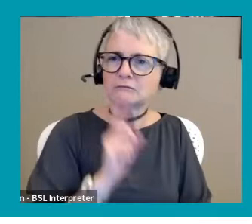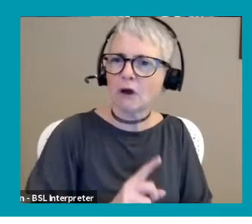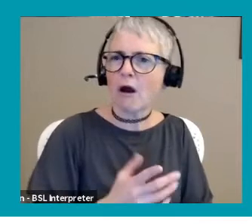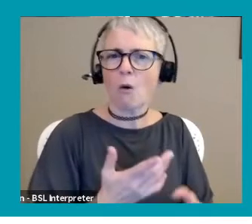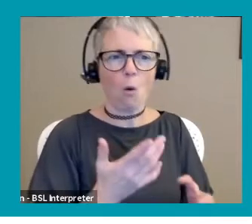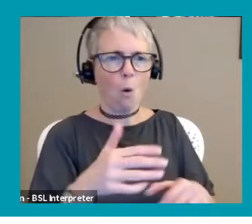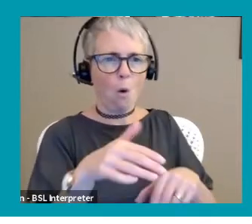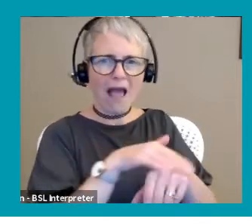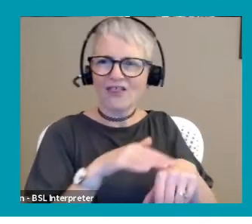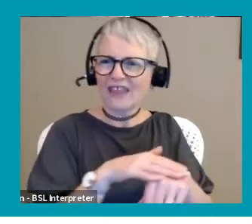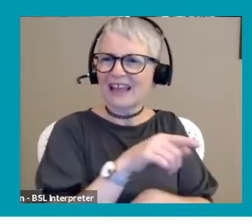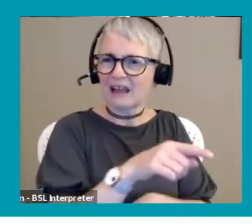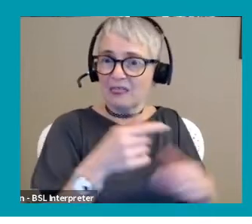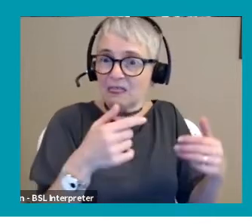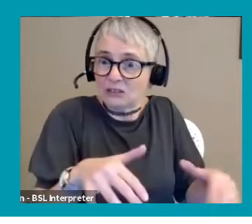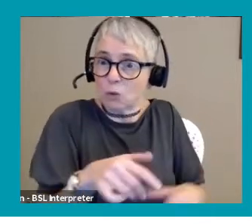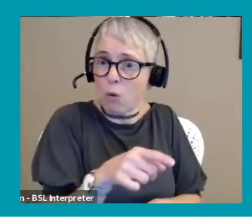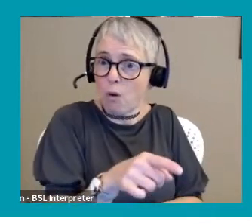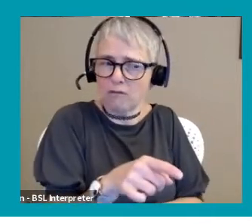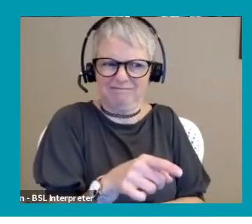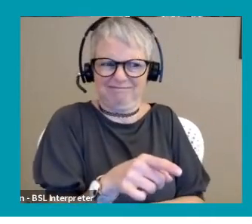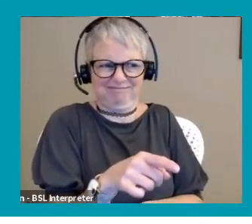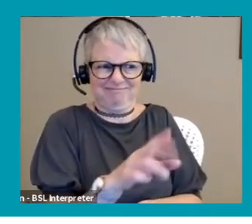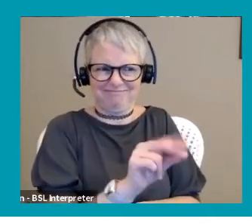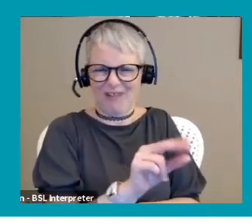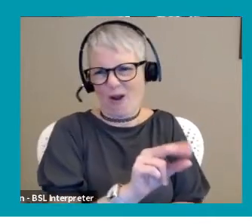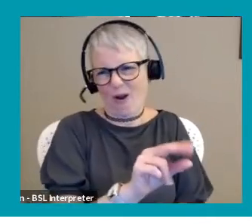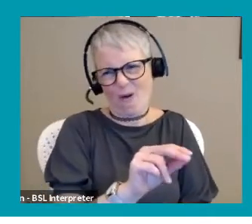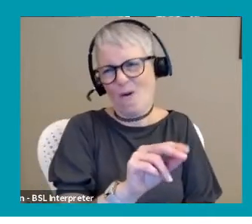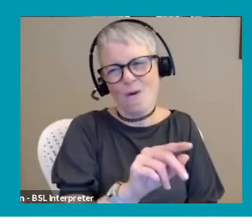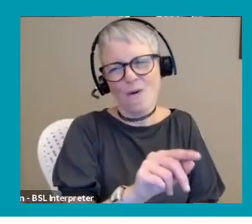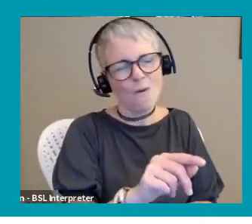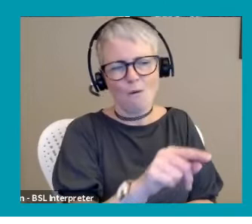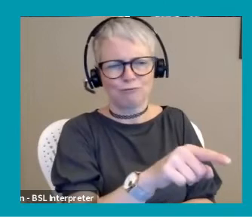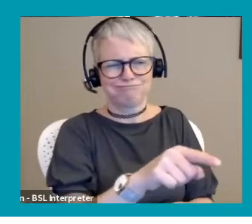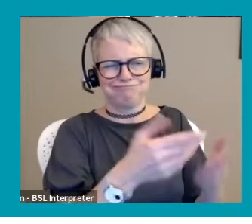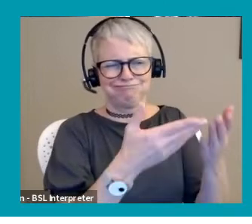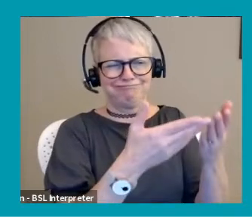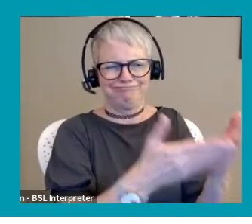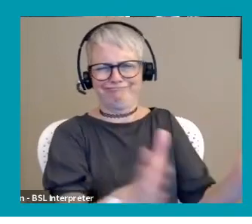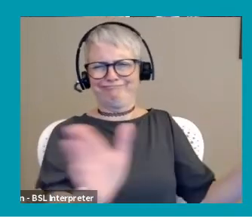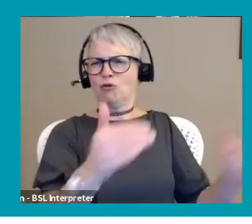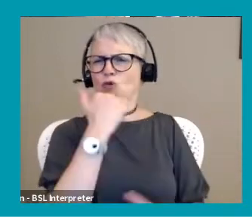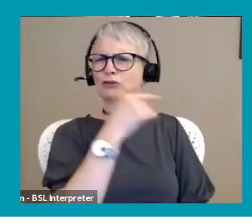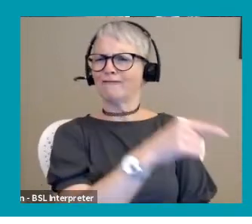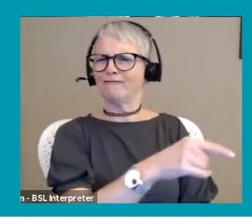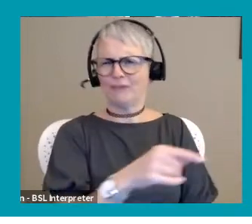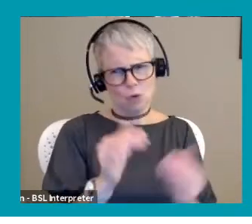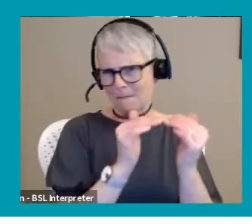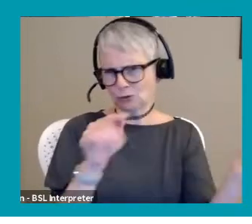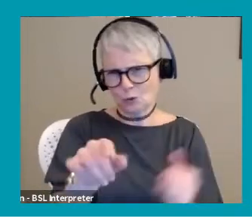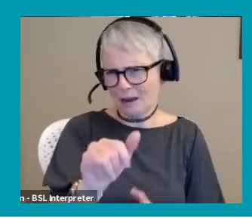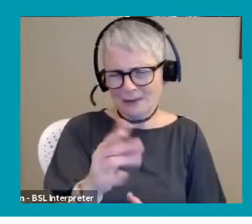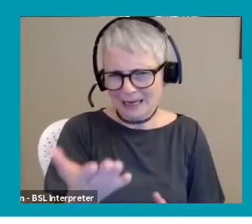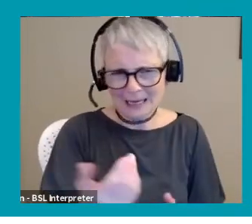coverage but it's broader than that, age, disability all sorts of things,